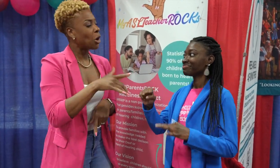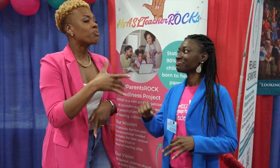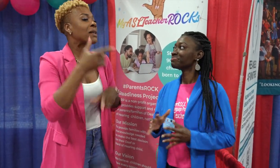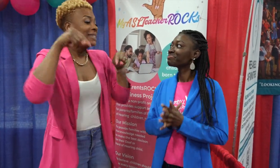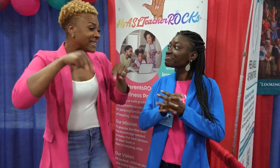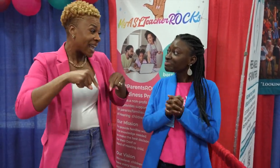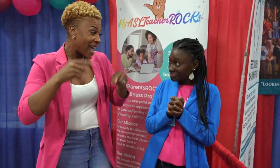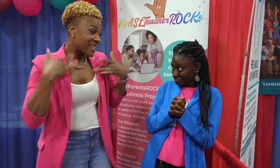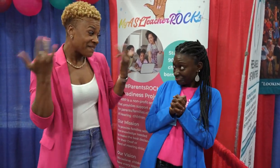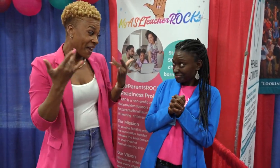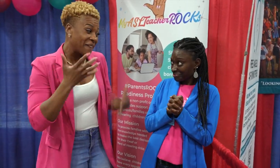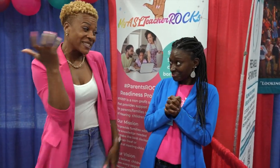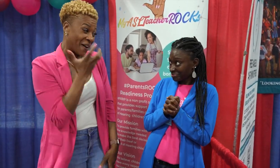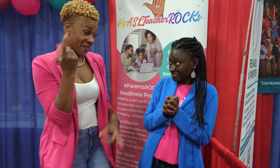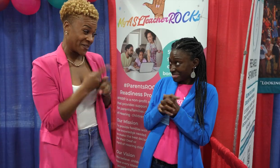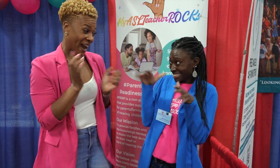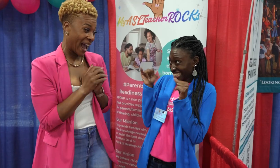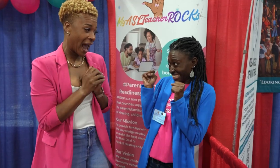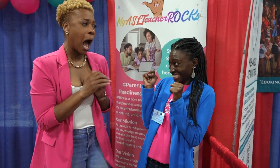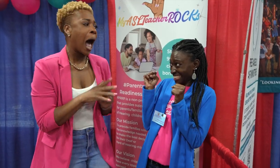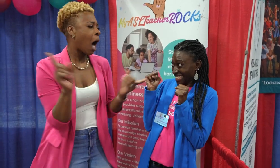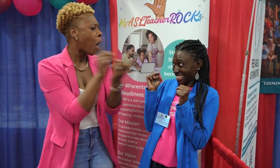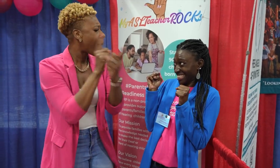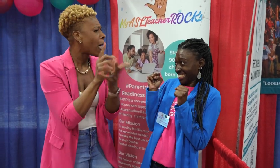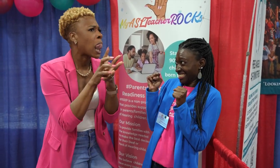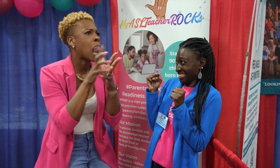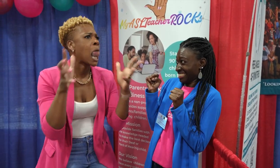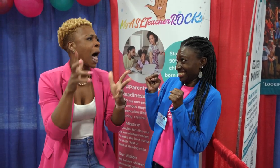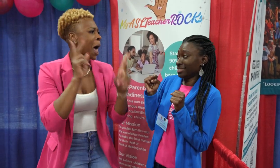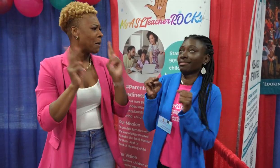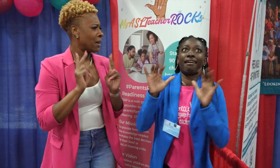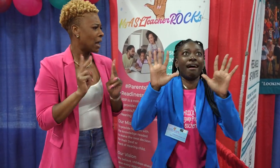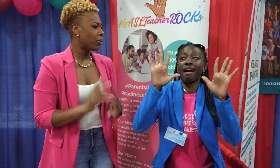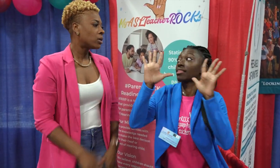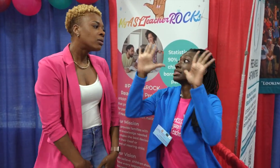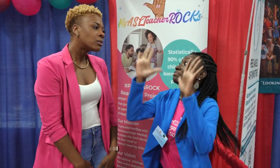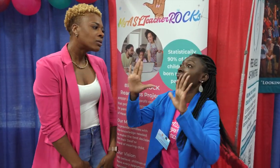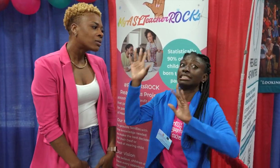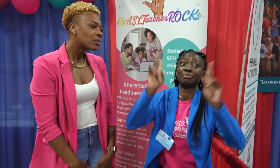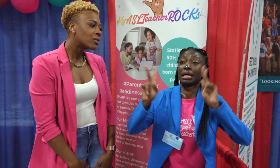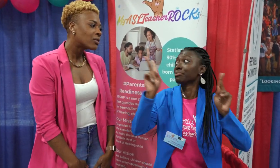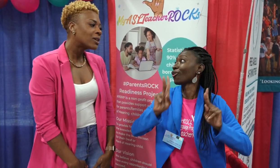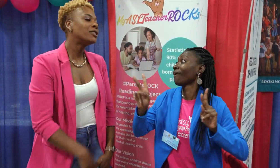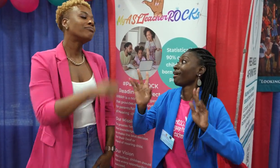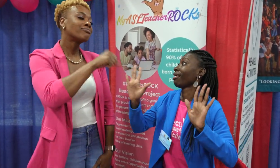This event has been awesome, don't you think? Oh yes! We've met so many people! Incredible people!